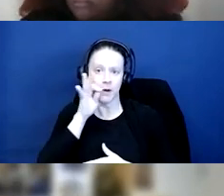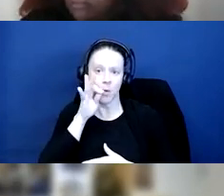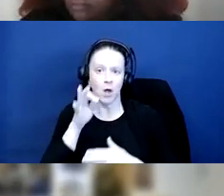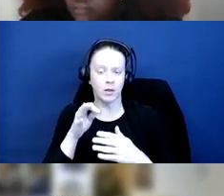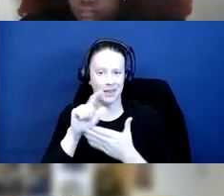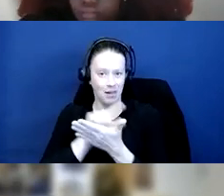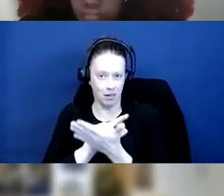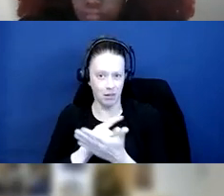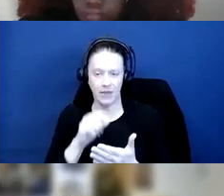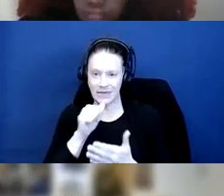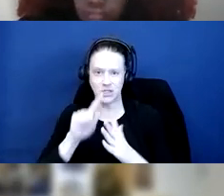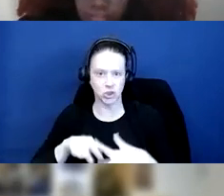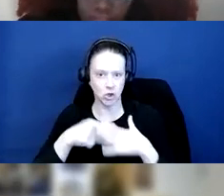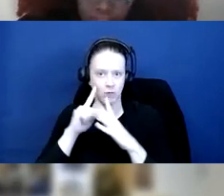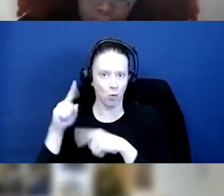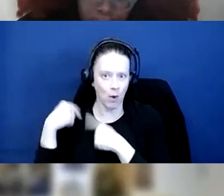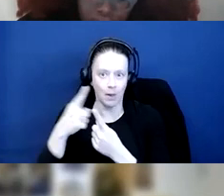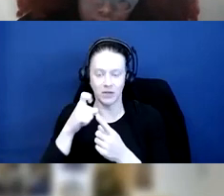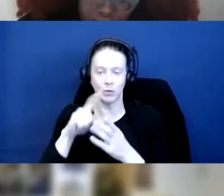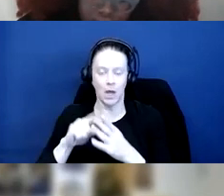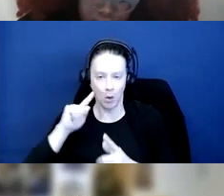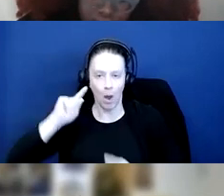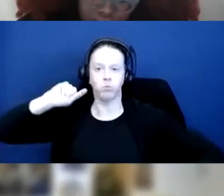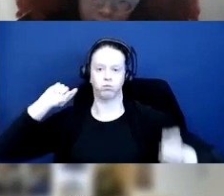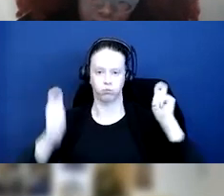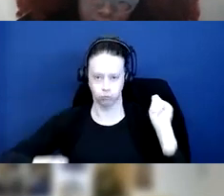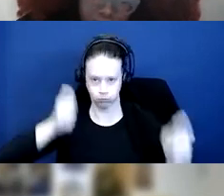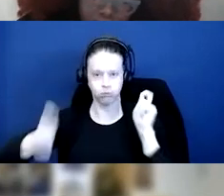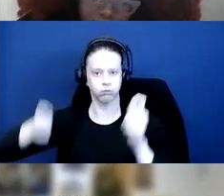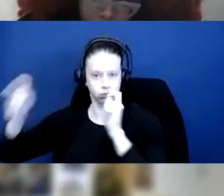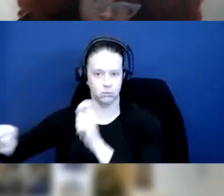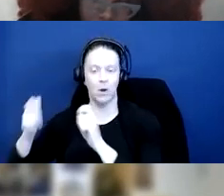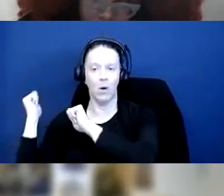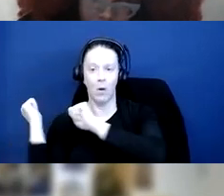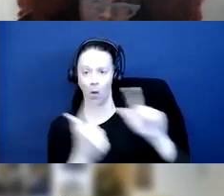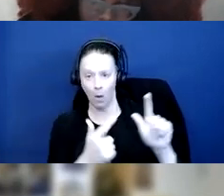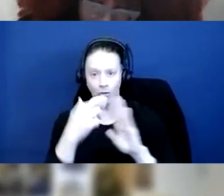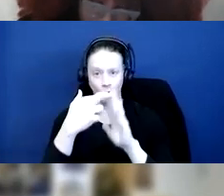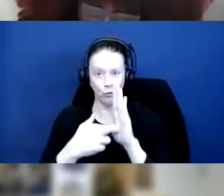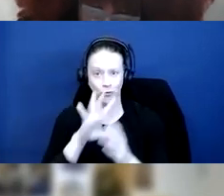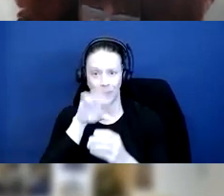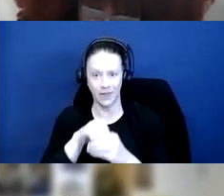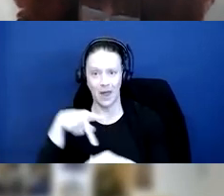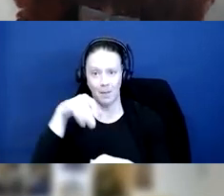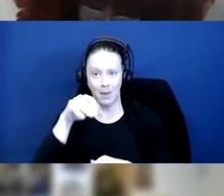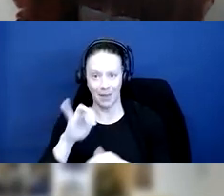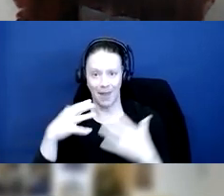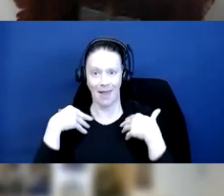because there had to be this complete overhaul of all the rules within public health, within addictions,